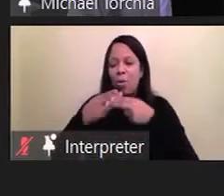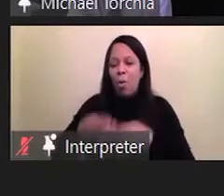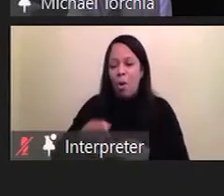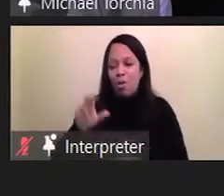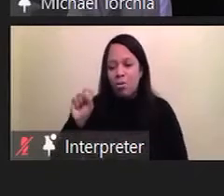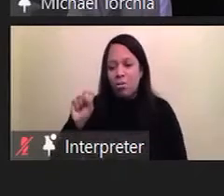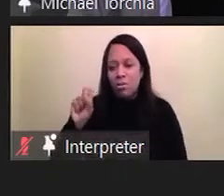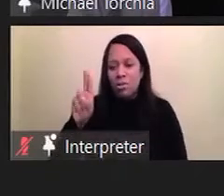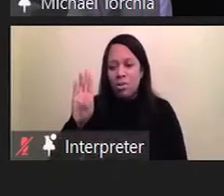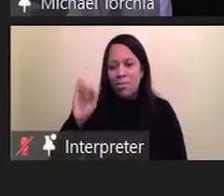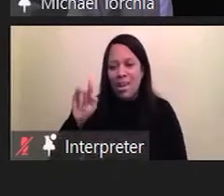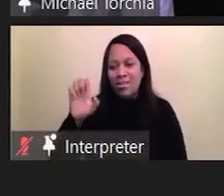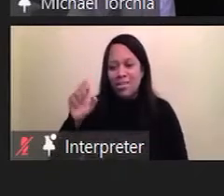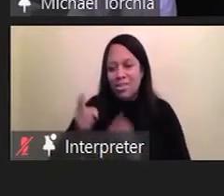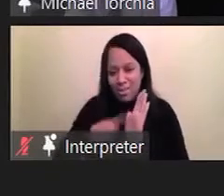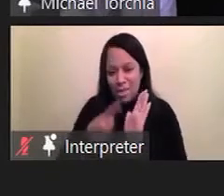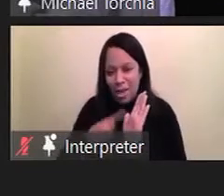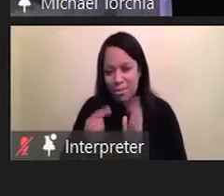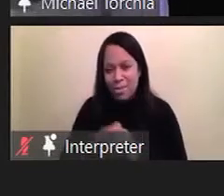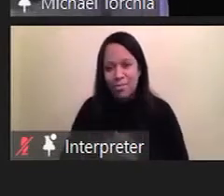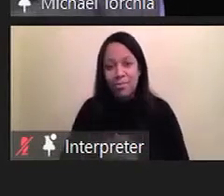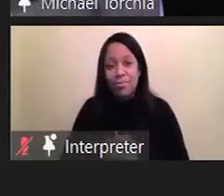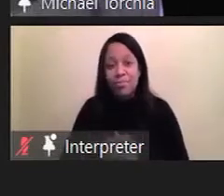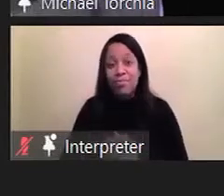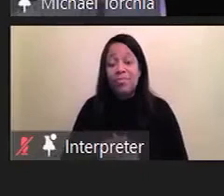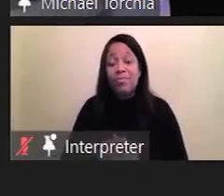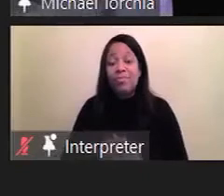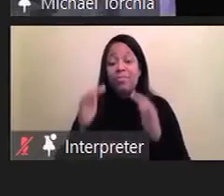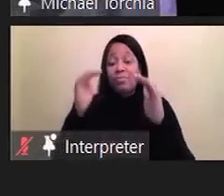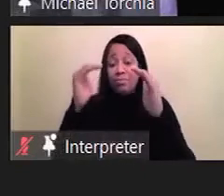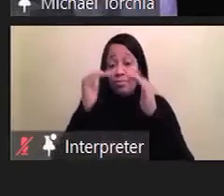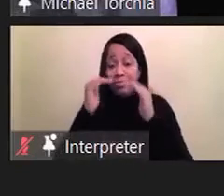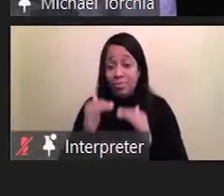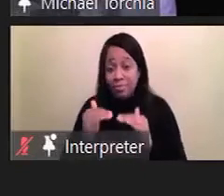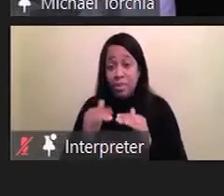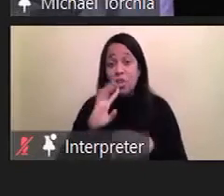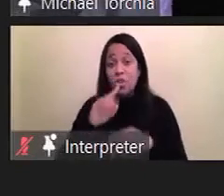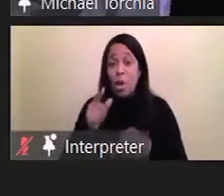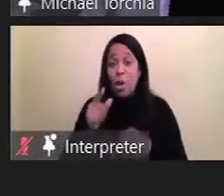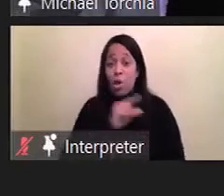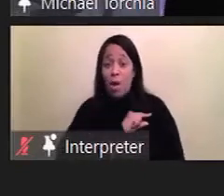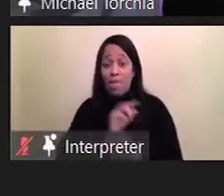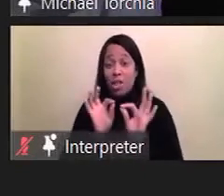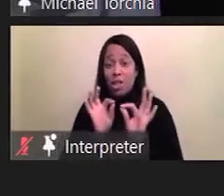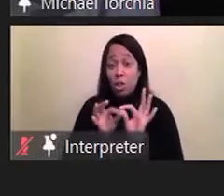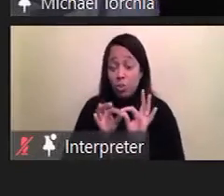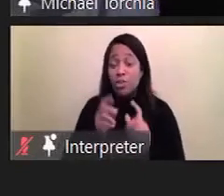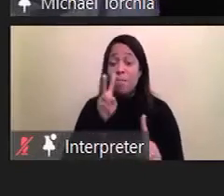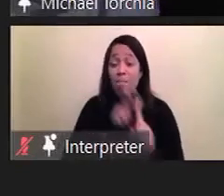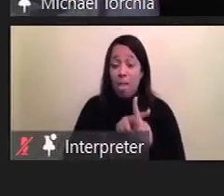In our third basket here, we've got qualified interpreters. And this is for on-site or remote.